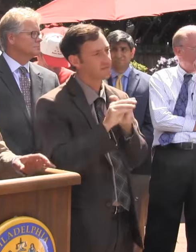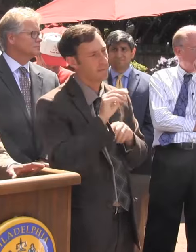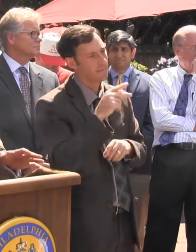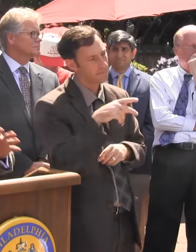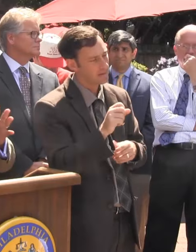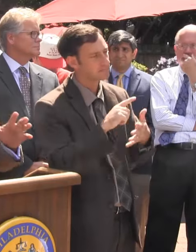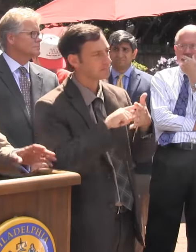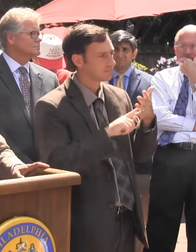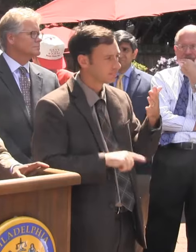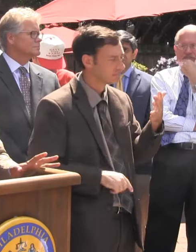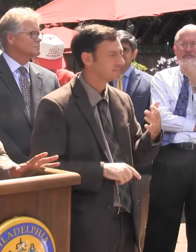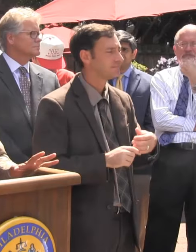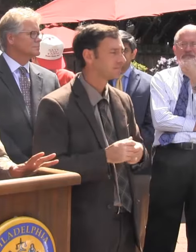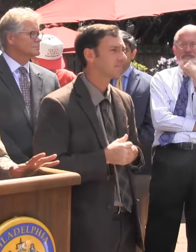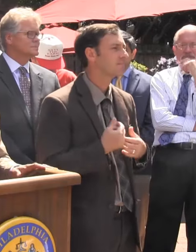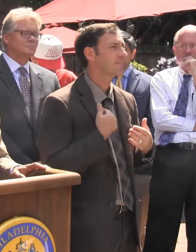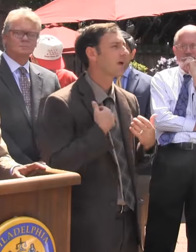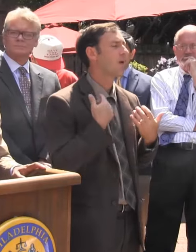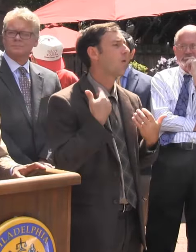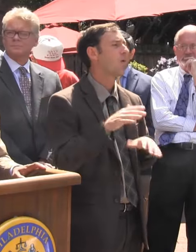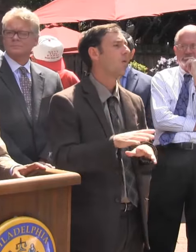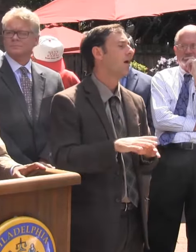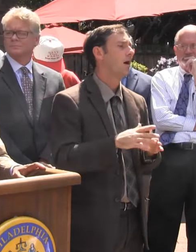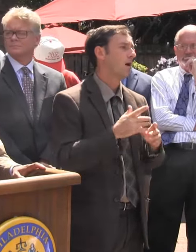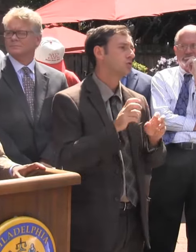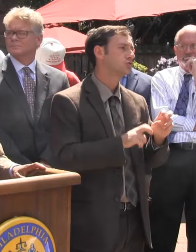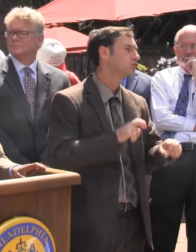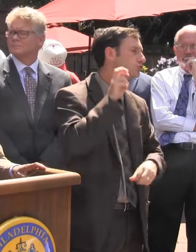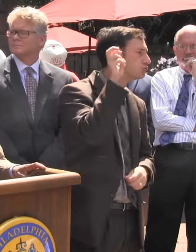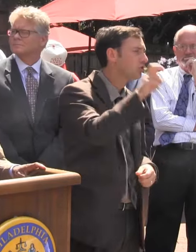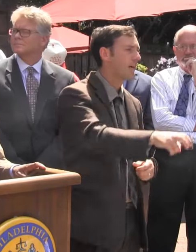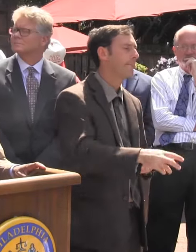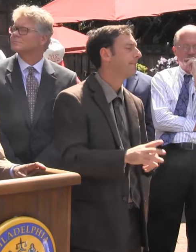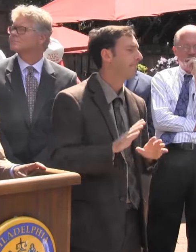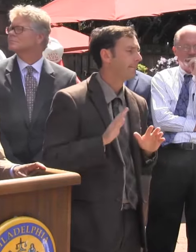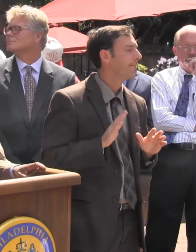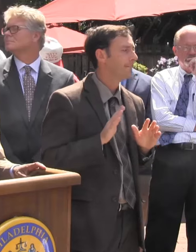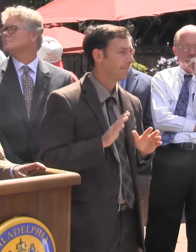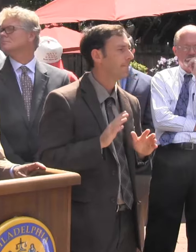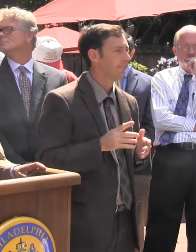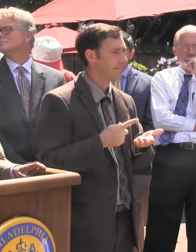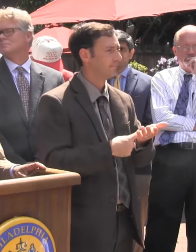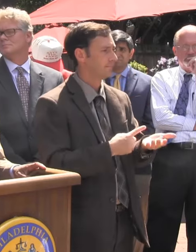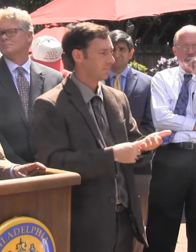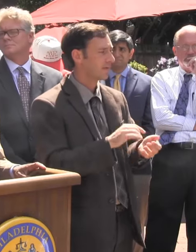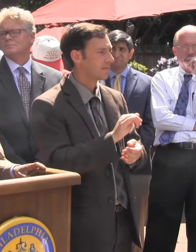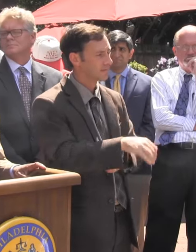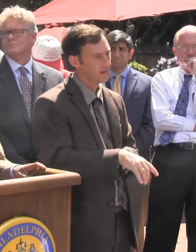other things, so I don't want to get ahead of myself in that regard. But those are the